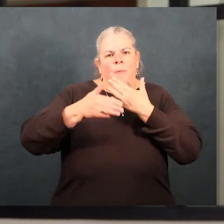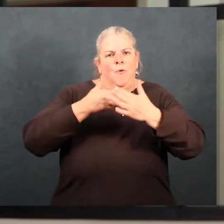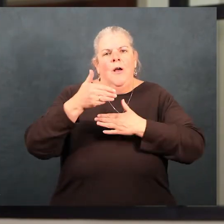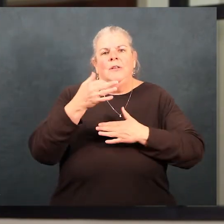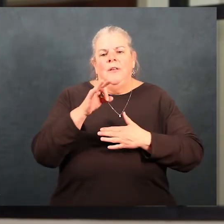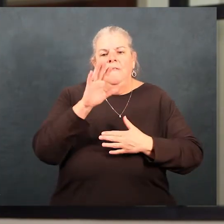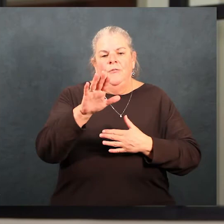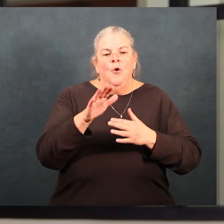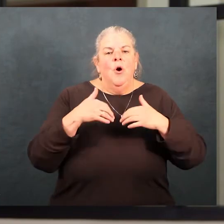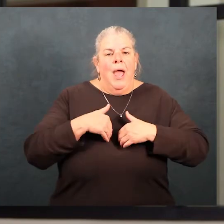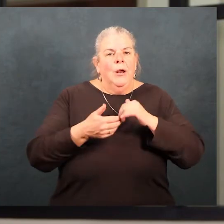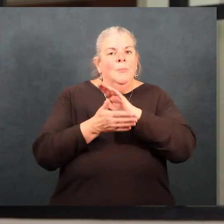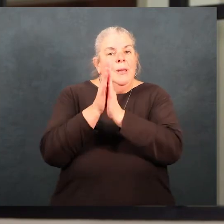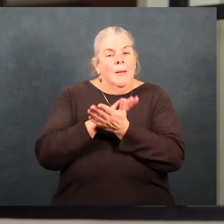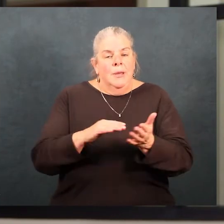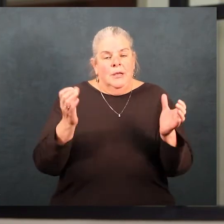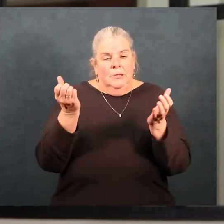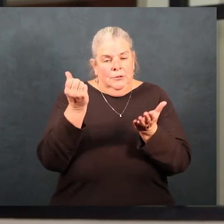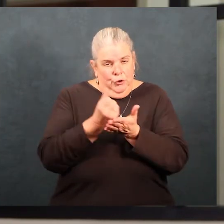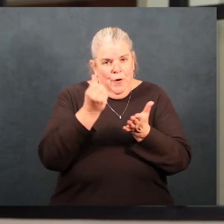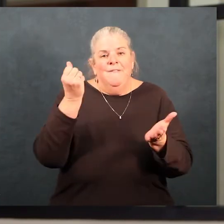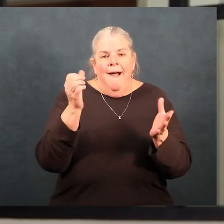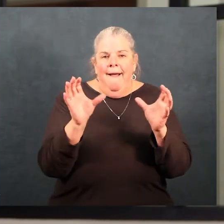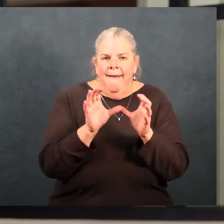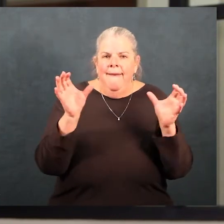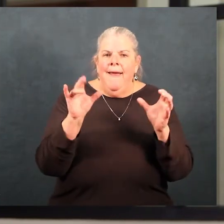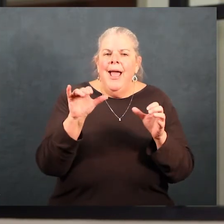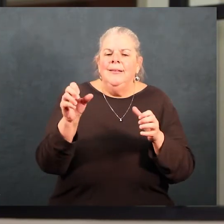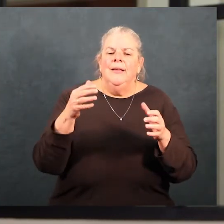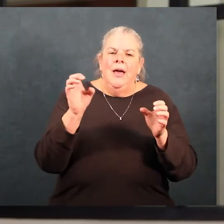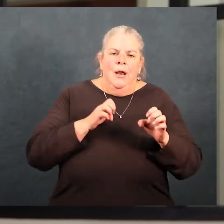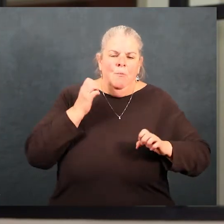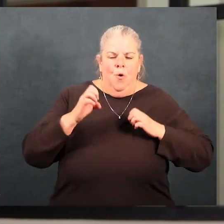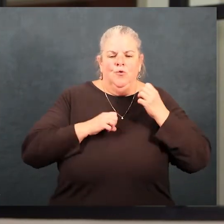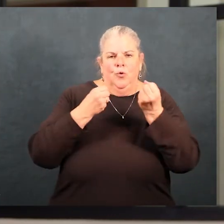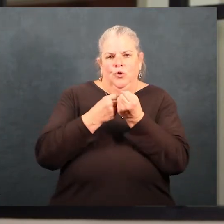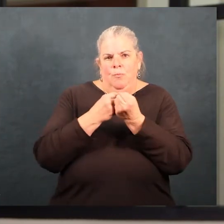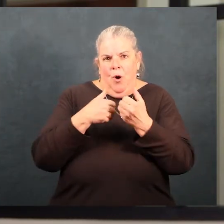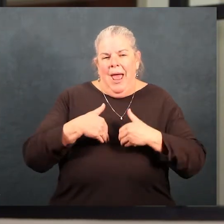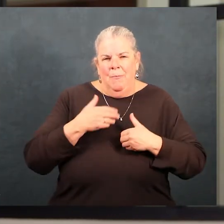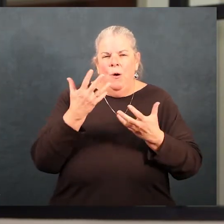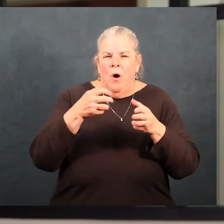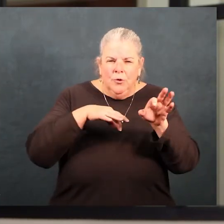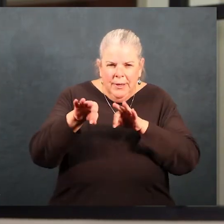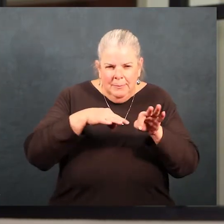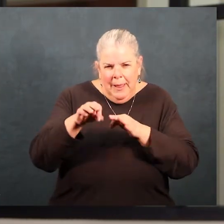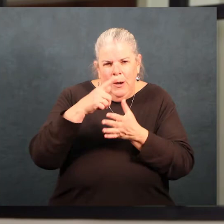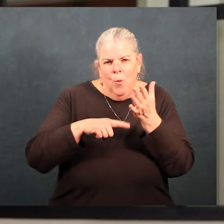as an emotional support animal. I wanna walk you through what that process looks like. So, the first thing